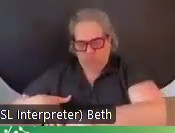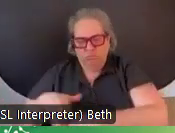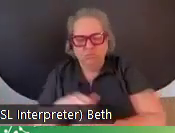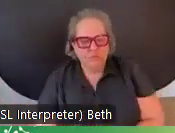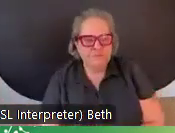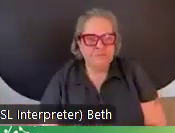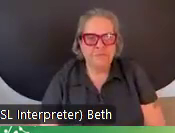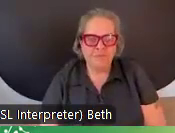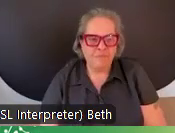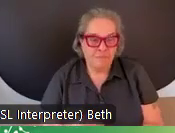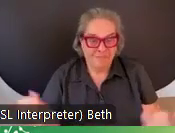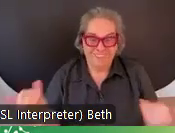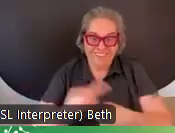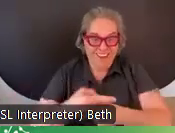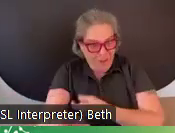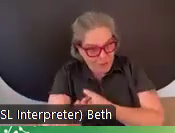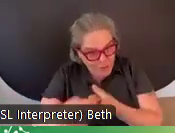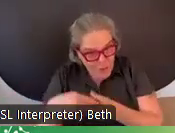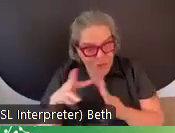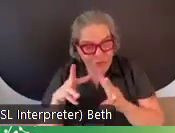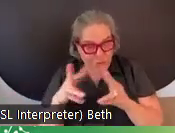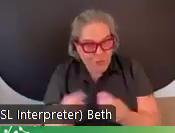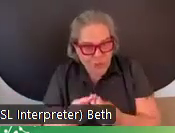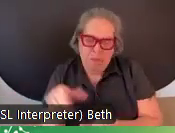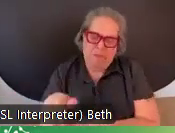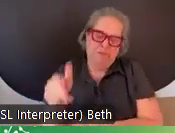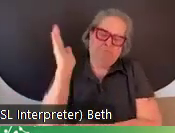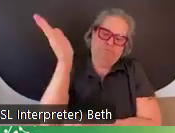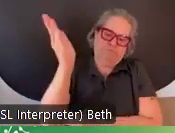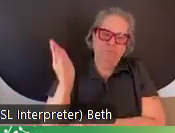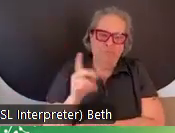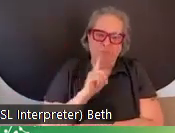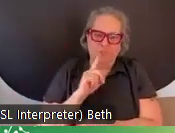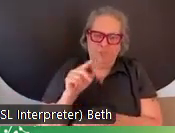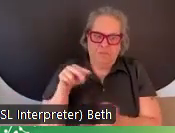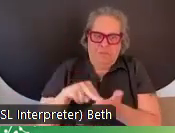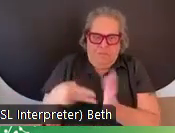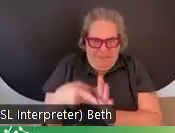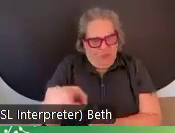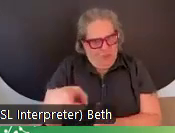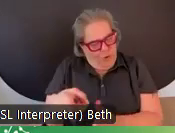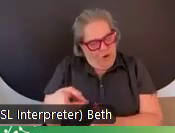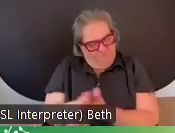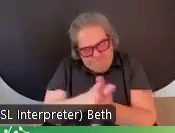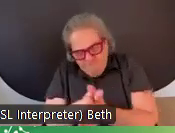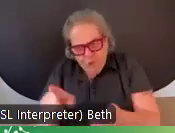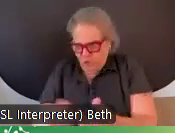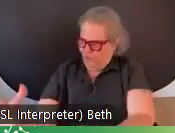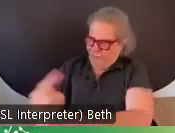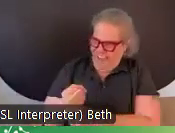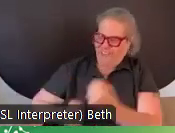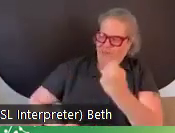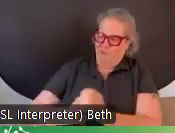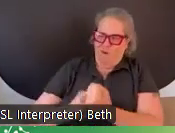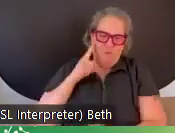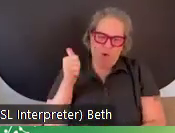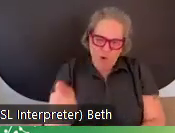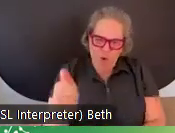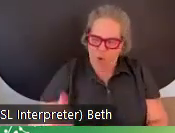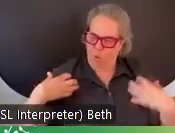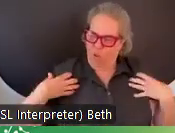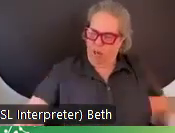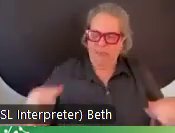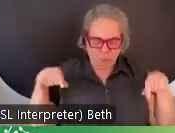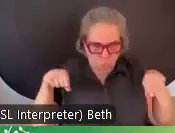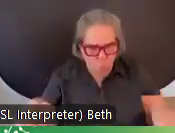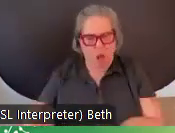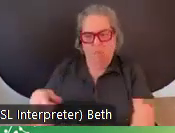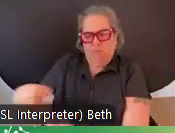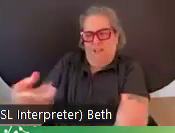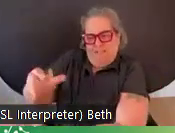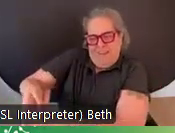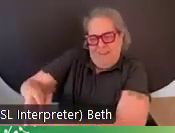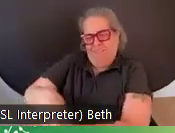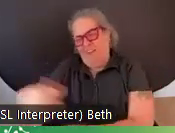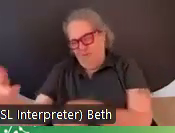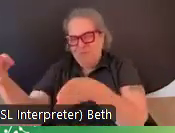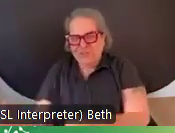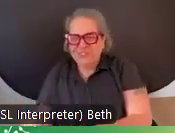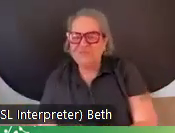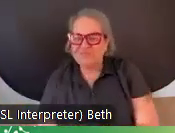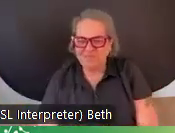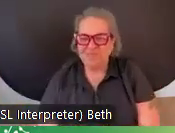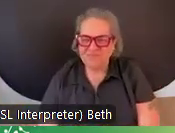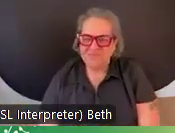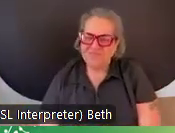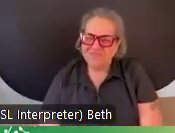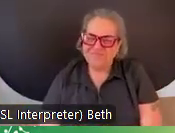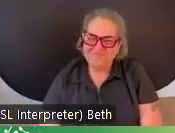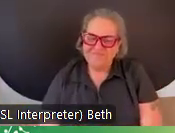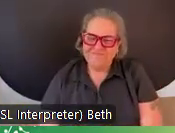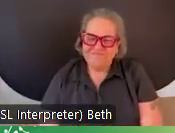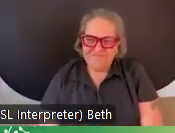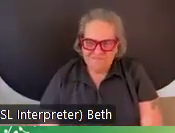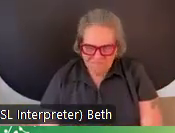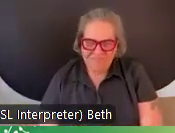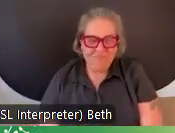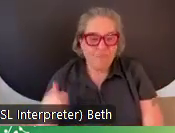And by showing up for today's webinar, you're already taking an important step toward supporting your own well-being while continuing to care for someone else.